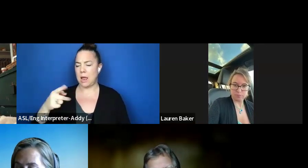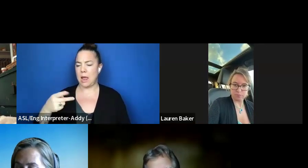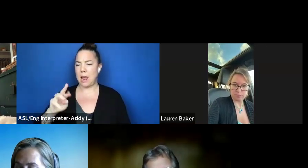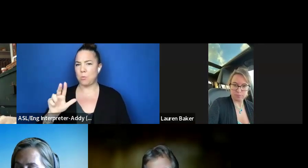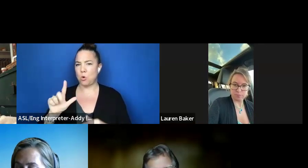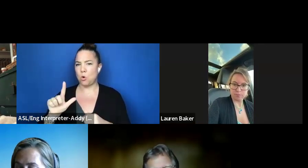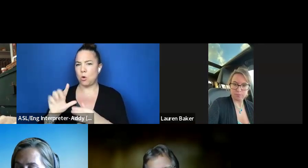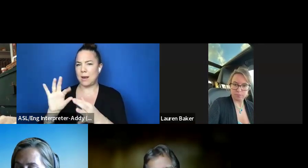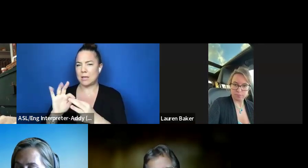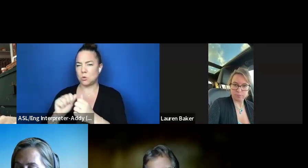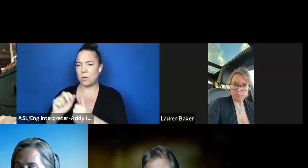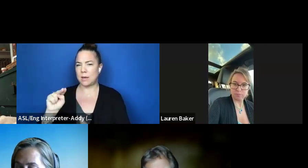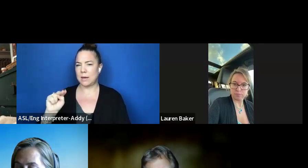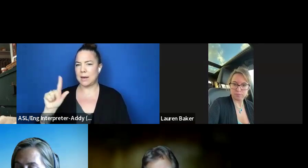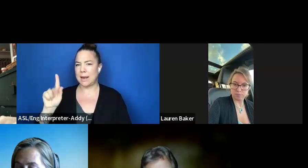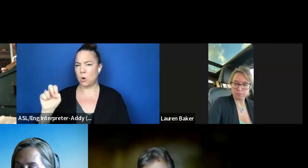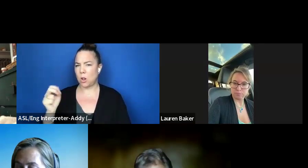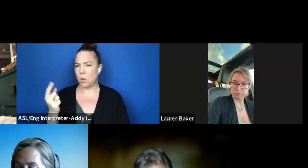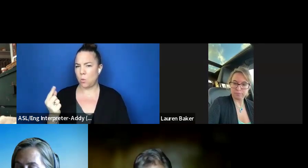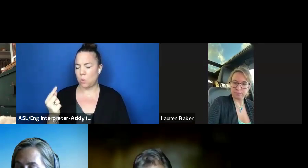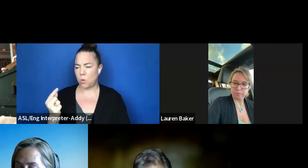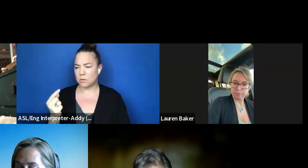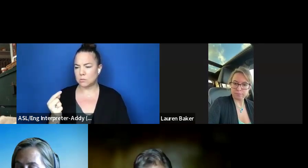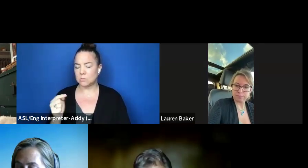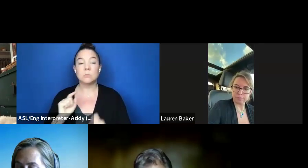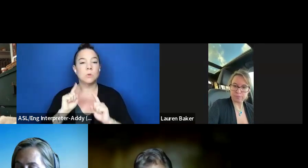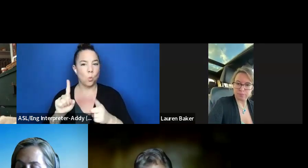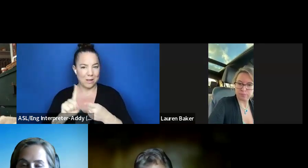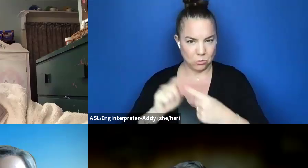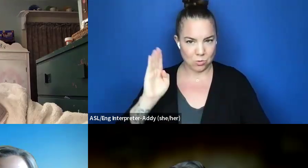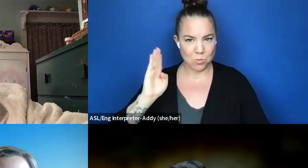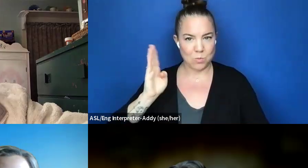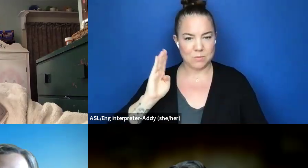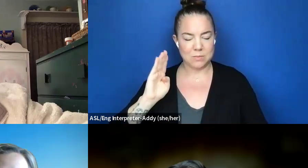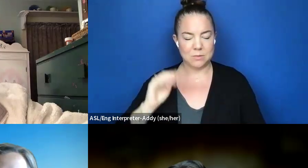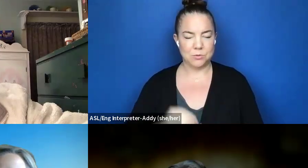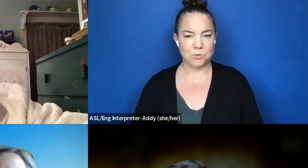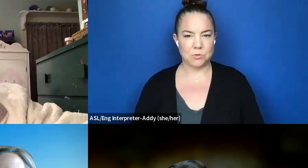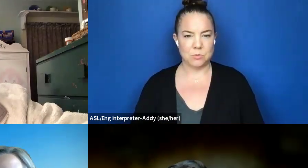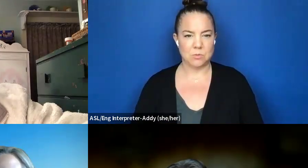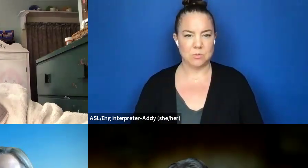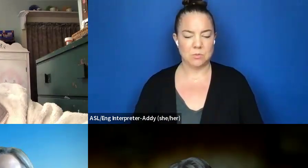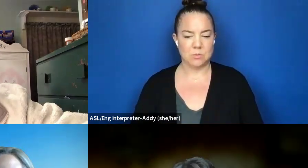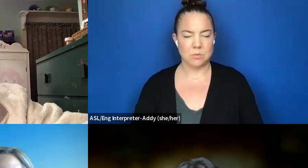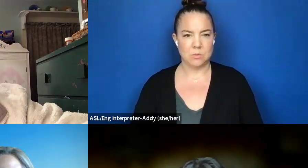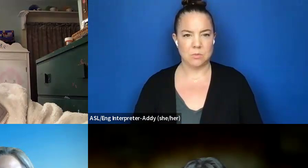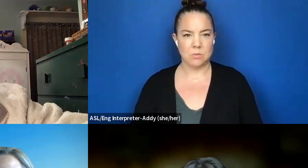Don Posh: I mean, who's the one that cause cause I went to this presentation Don Posh: in our county.